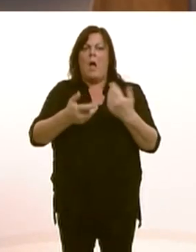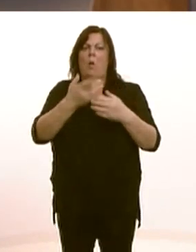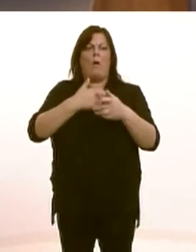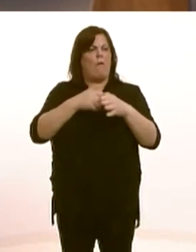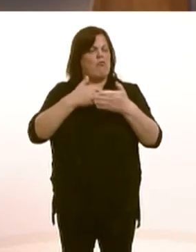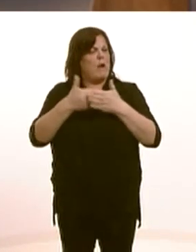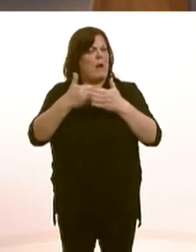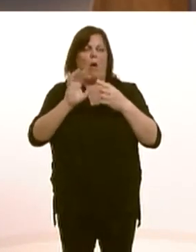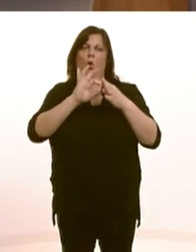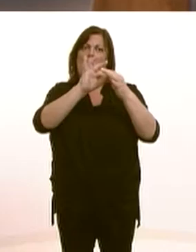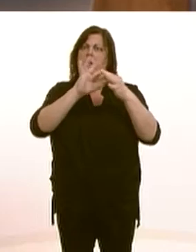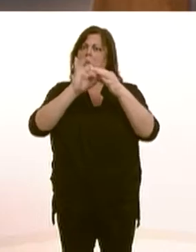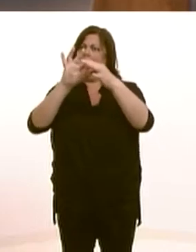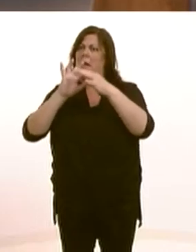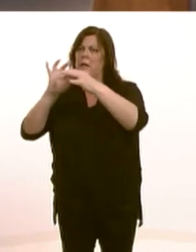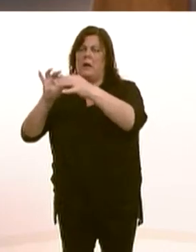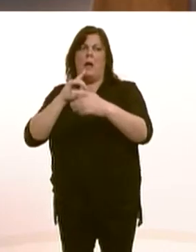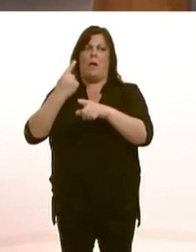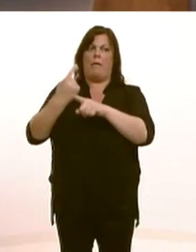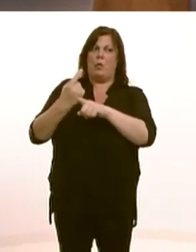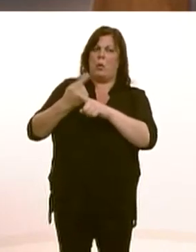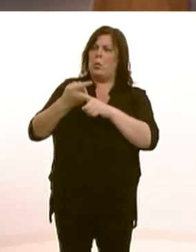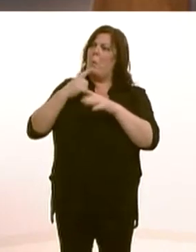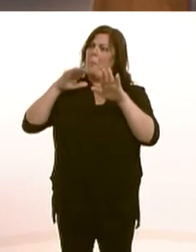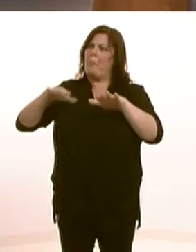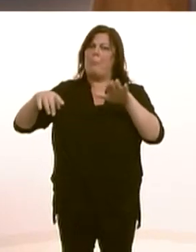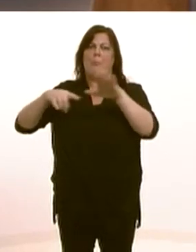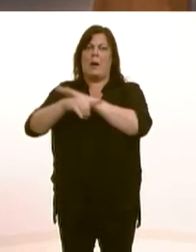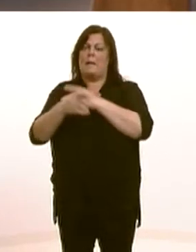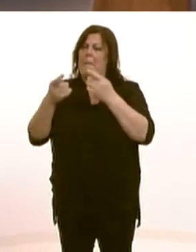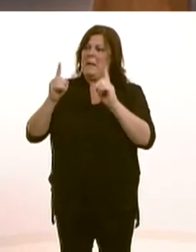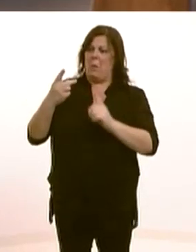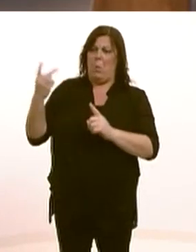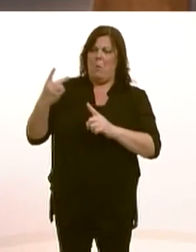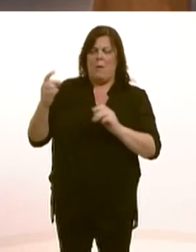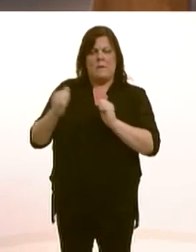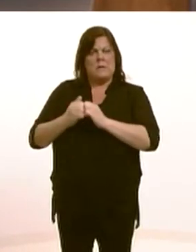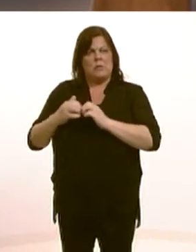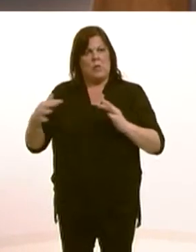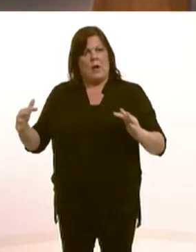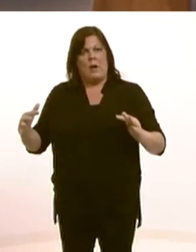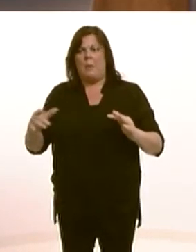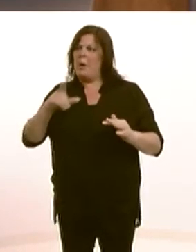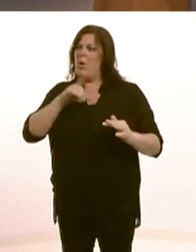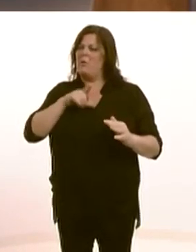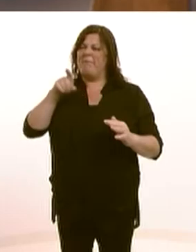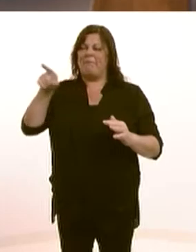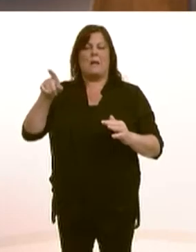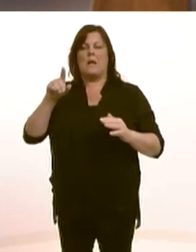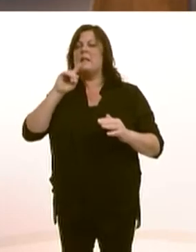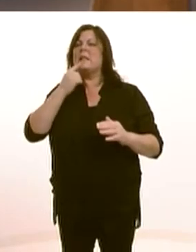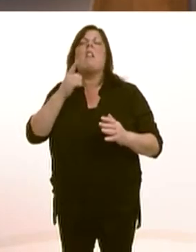Iíve spoken to the Brexit Minister, but weíre a long way from agreeing on anything because his view is that tariffs donít matter.